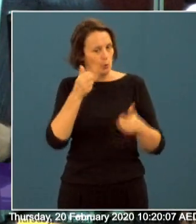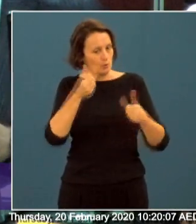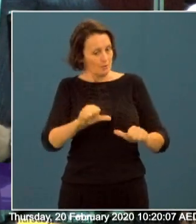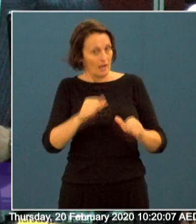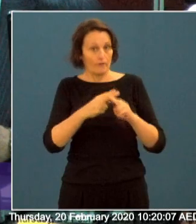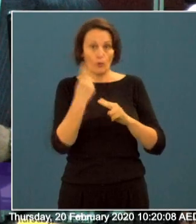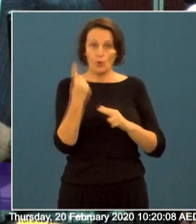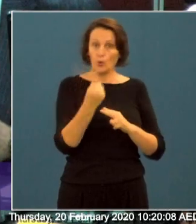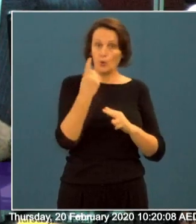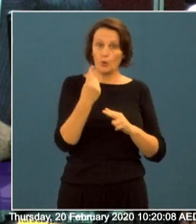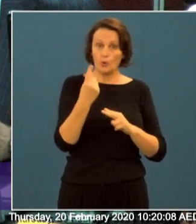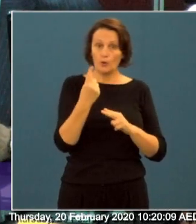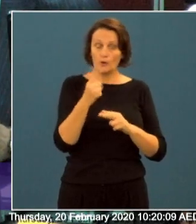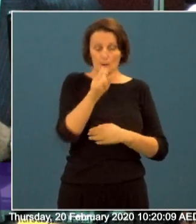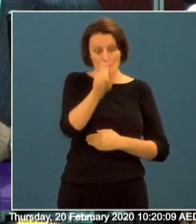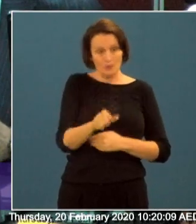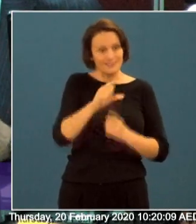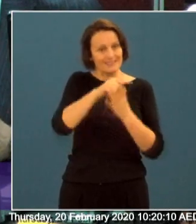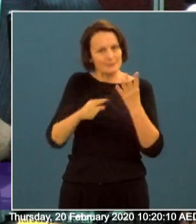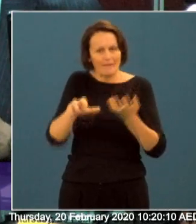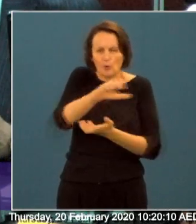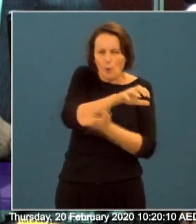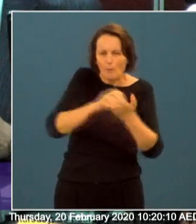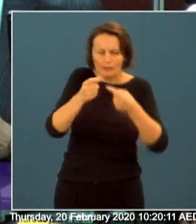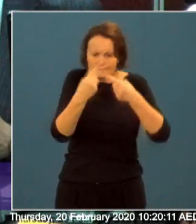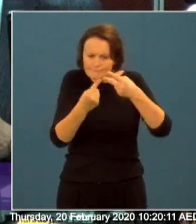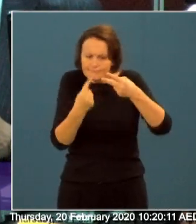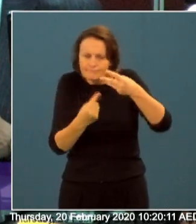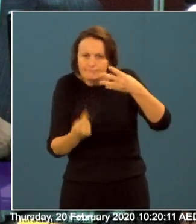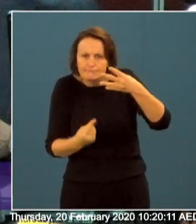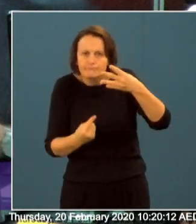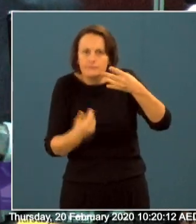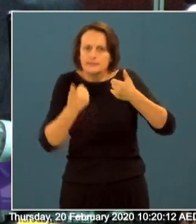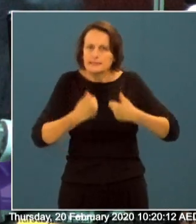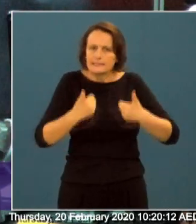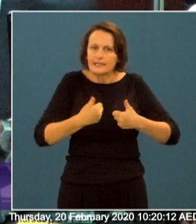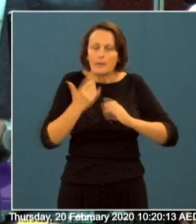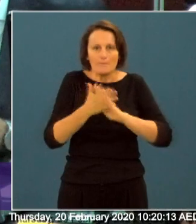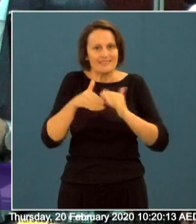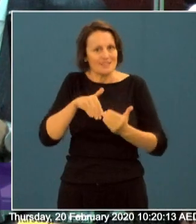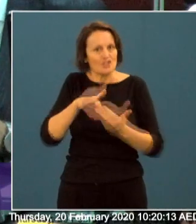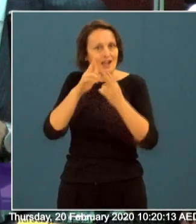or patients with a number of health conditions, is a challenge for the health system.